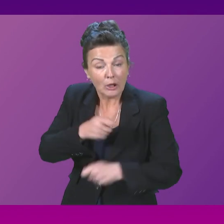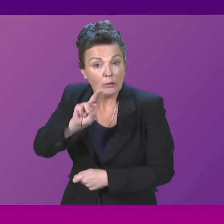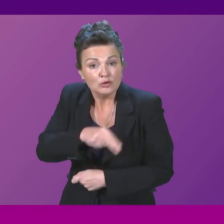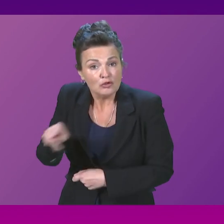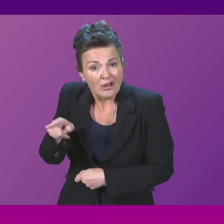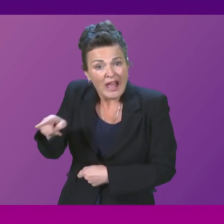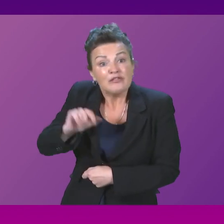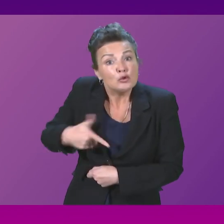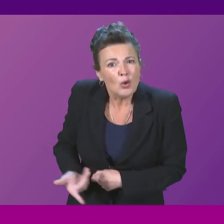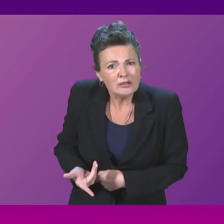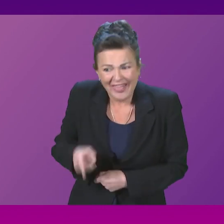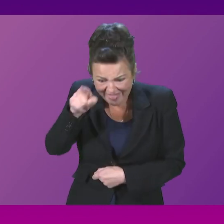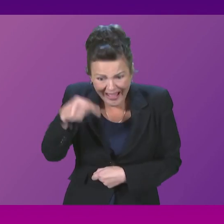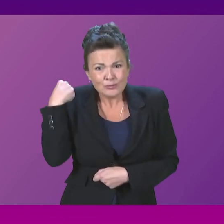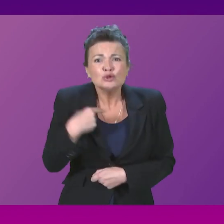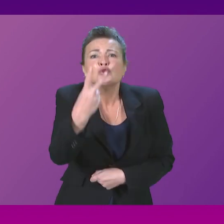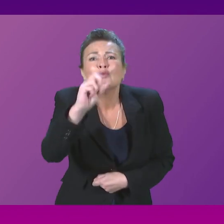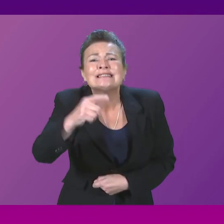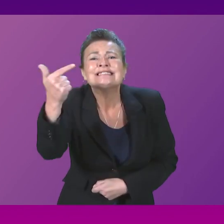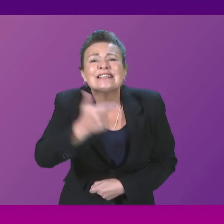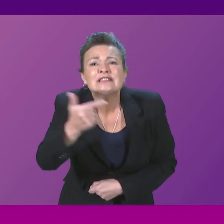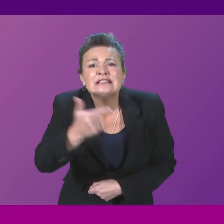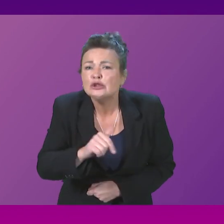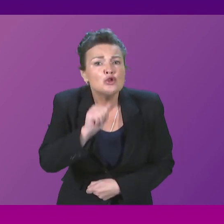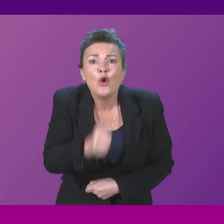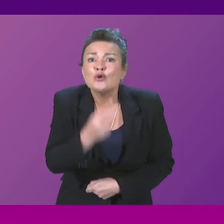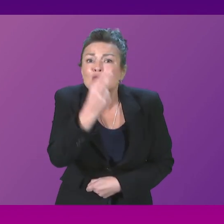That was in 2017, not 27 years ago.